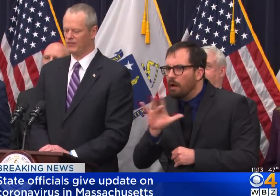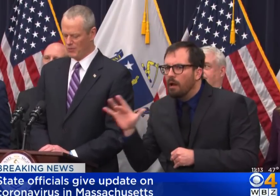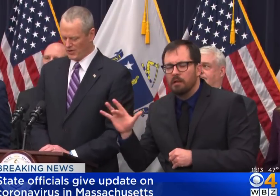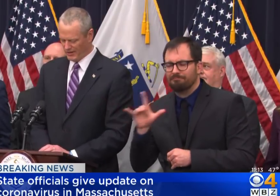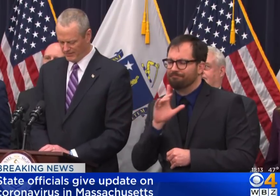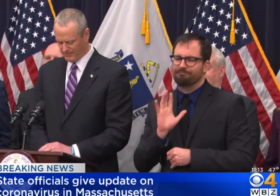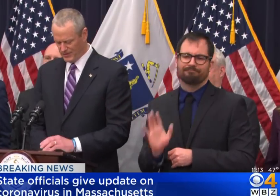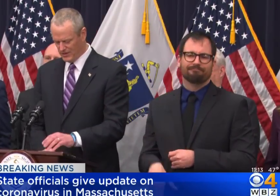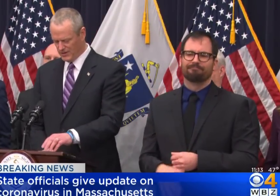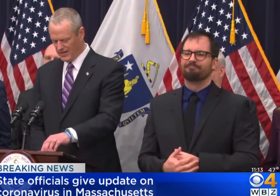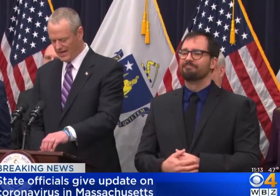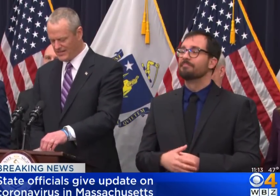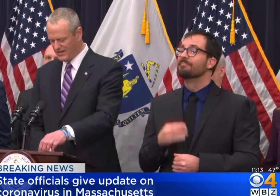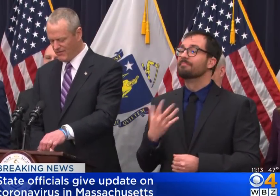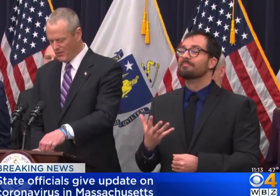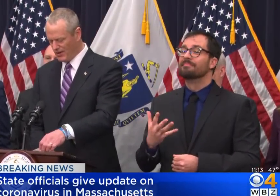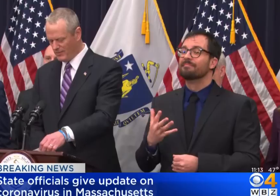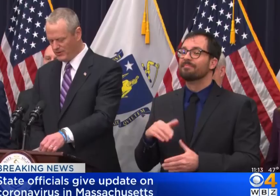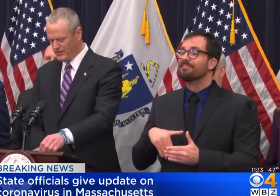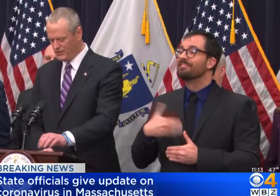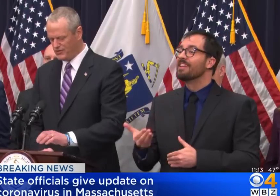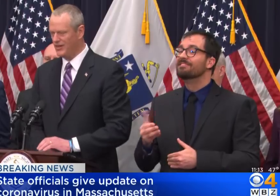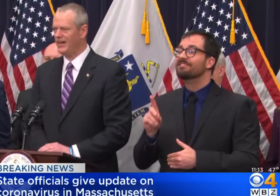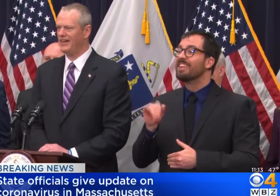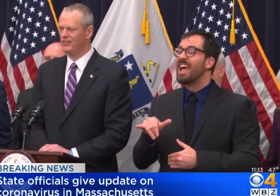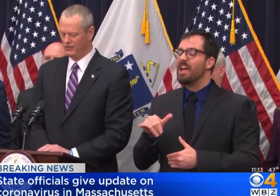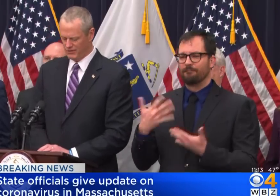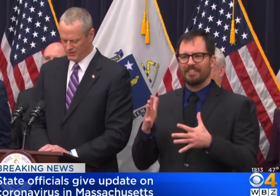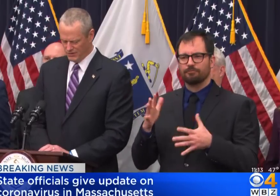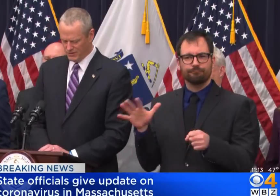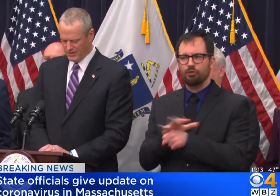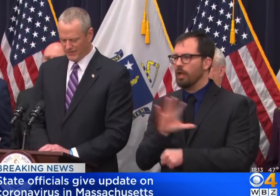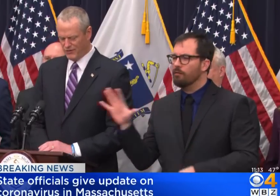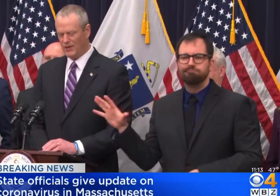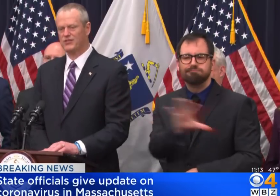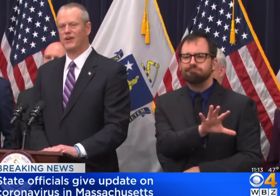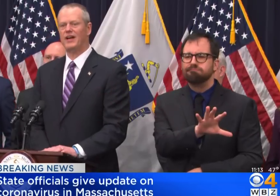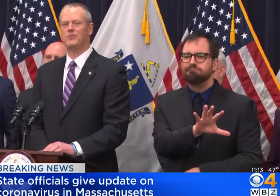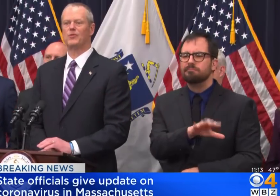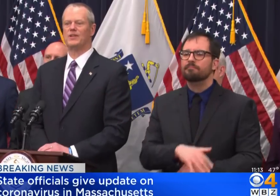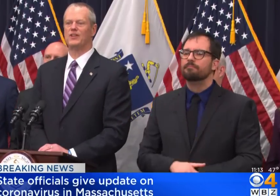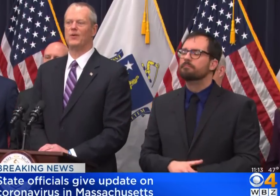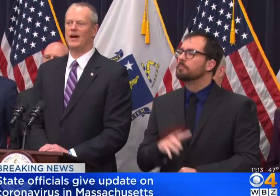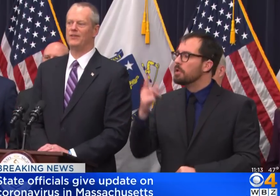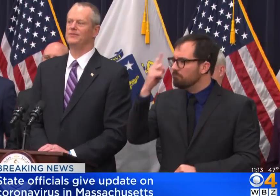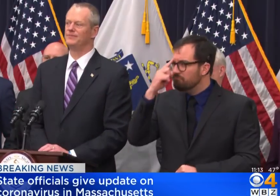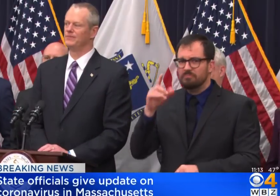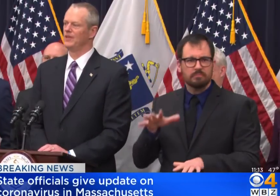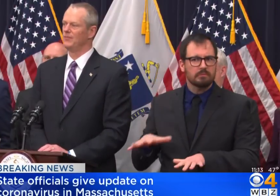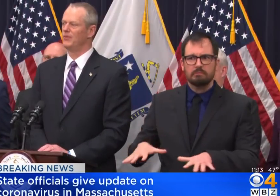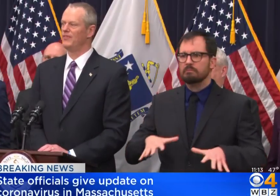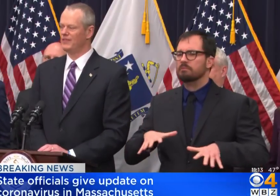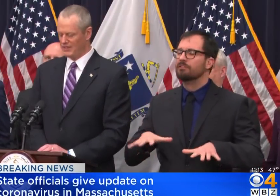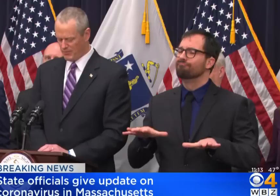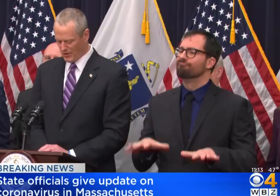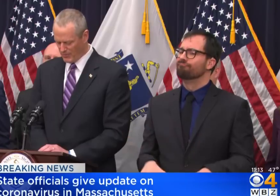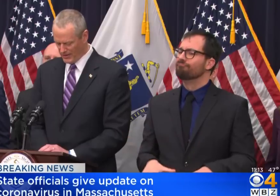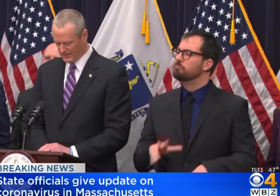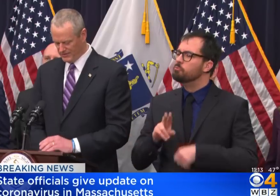SOME SHELVES IN SOME STORES HAVE BEEN BARE. WE HAVE ALL SEEN THE PICTURES, BUT GUESS WHAT? THEY WEREN'T BARE THE NEXT MORNING.